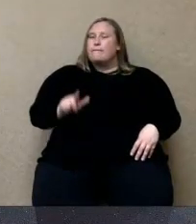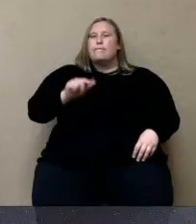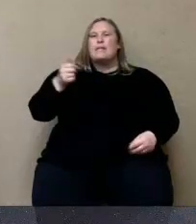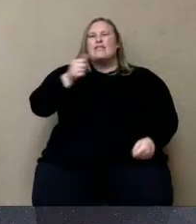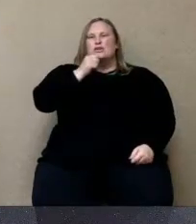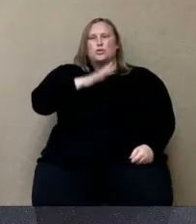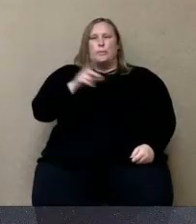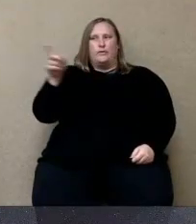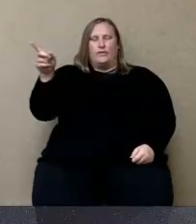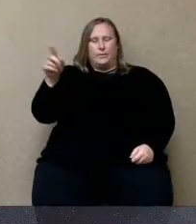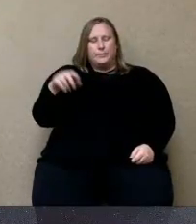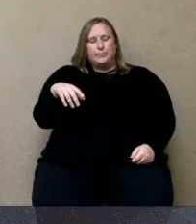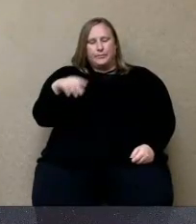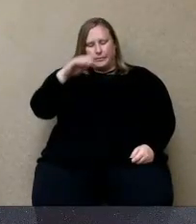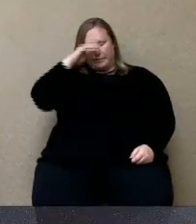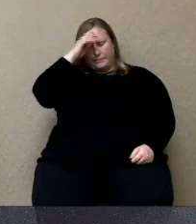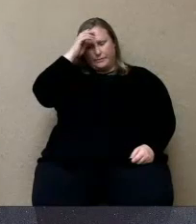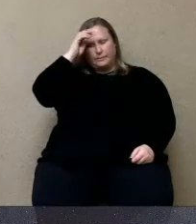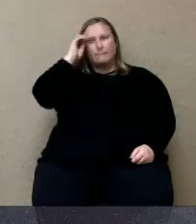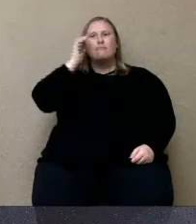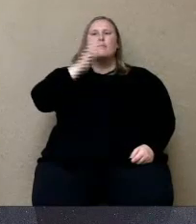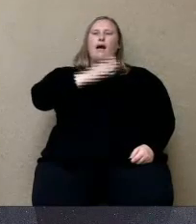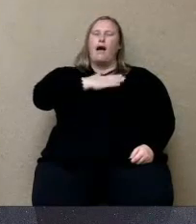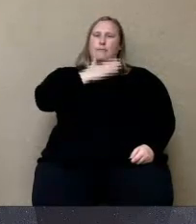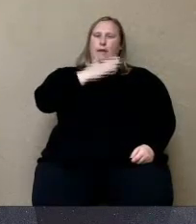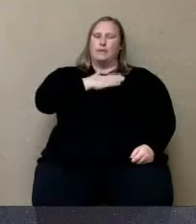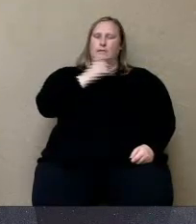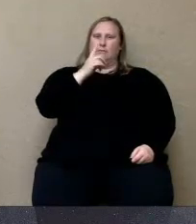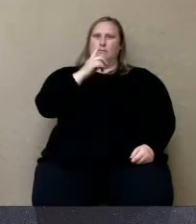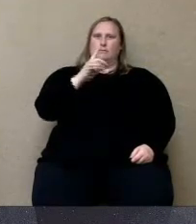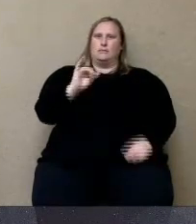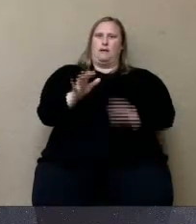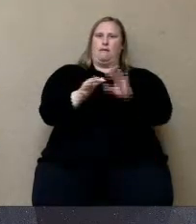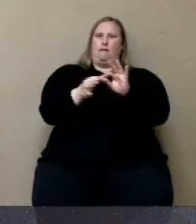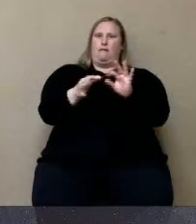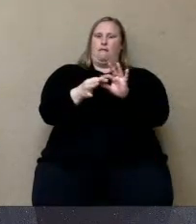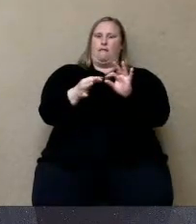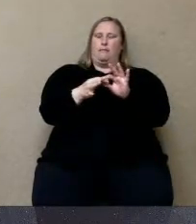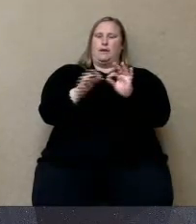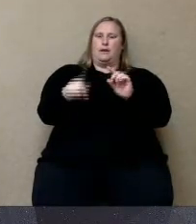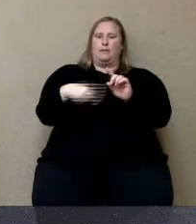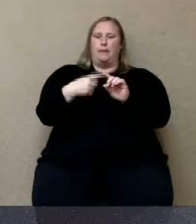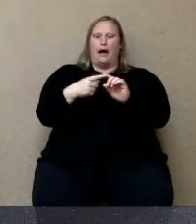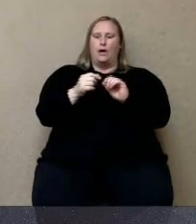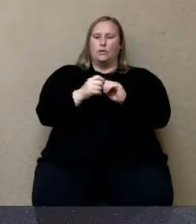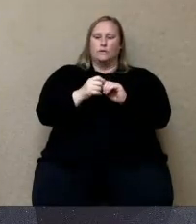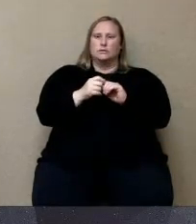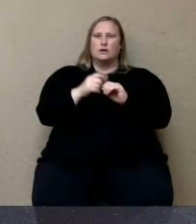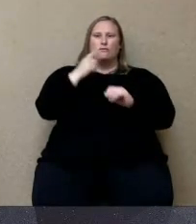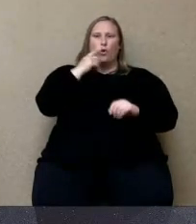Thank you. I am glad that Linda brought that up about stepping on toes for the SLPs.